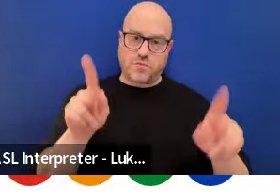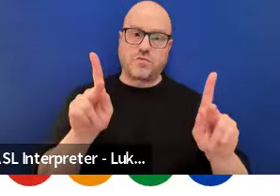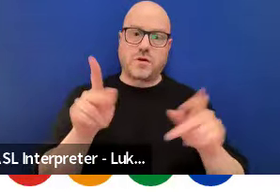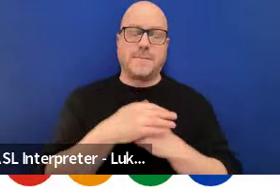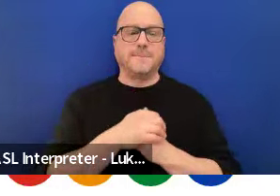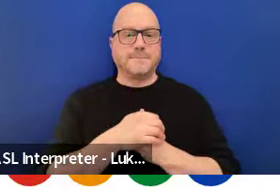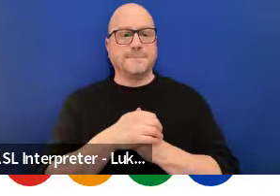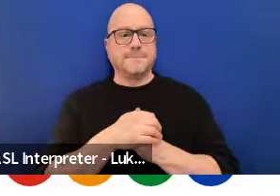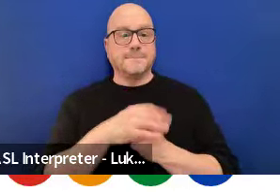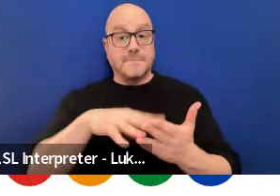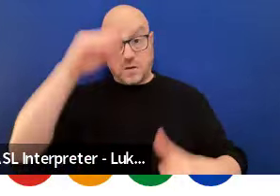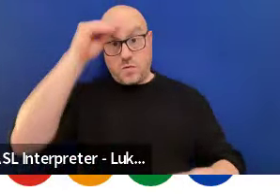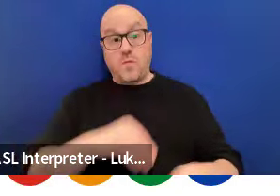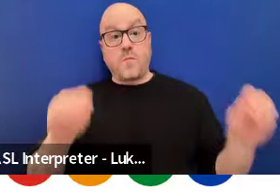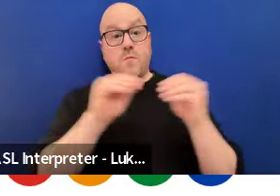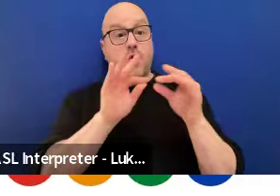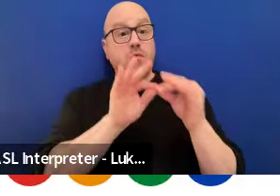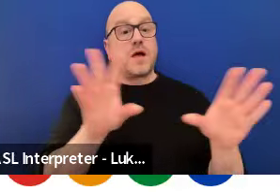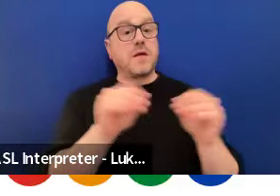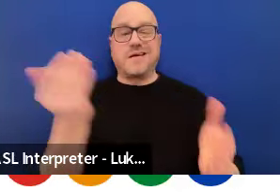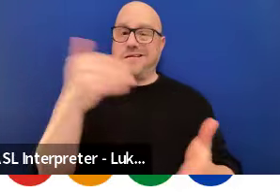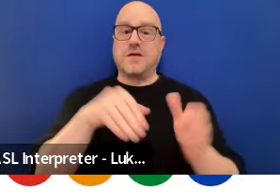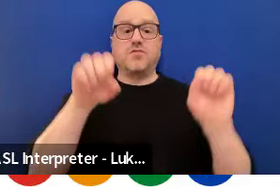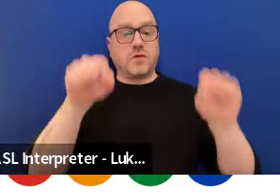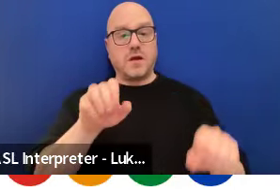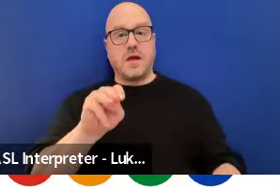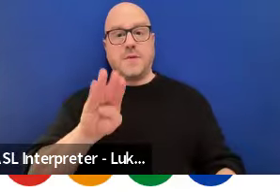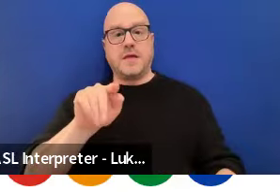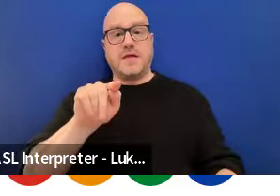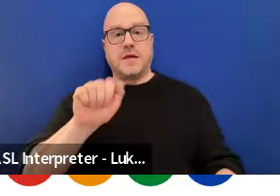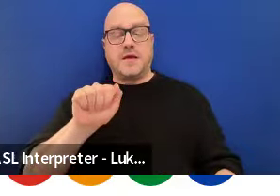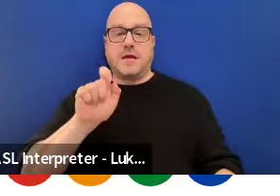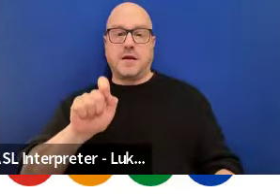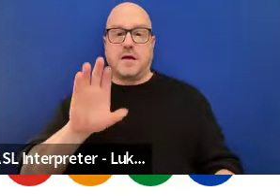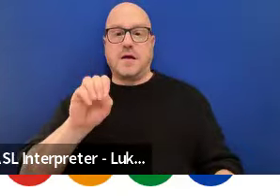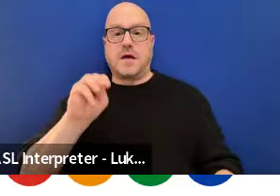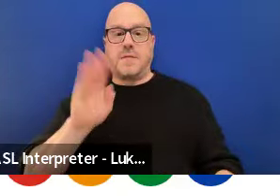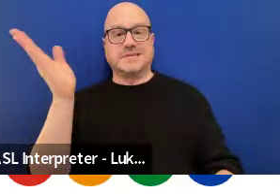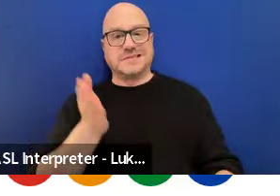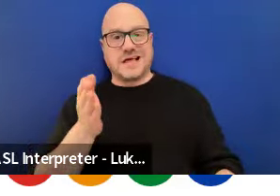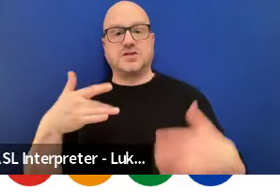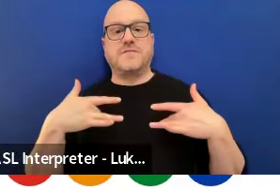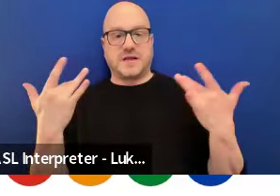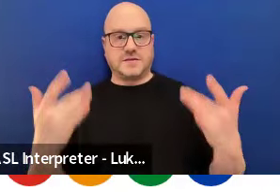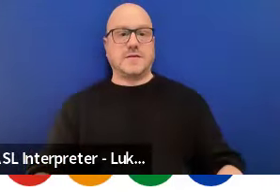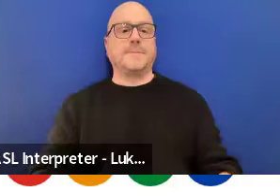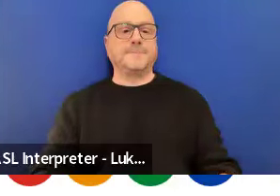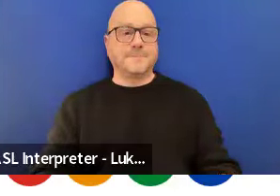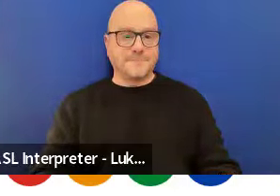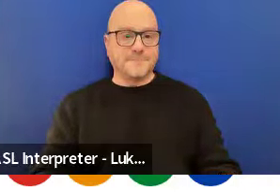PROJECTS, THIS IS A GREAT OPPORTUNITY. GREAT OPPORTUNITY TO LEARN MORE